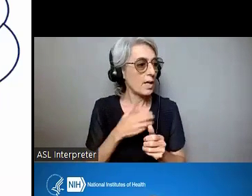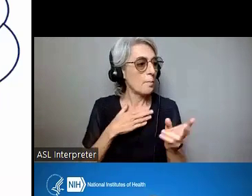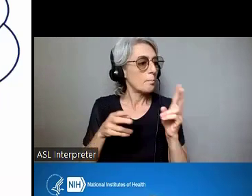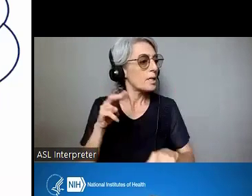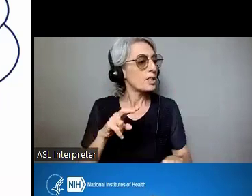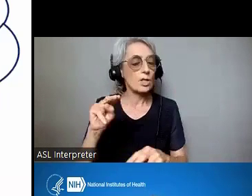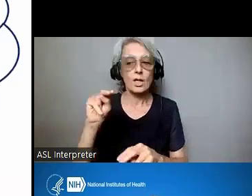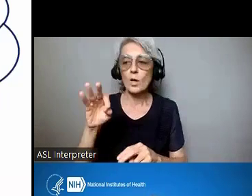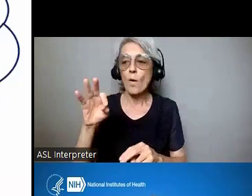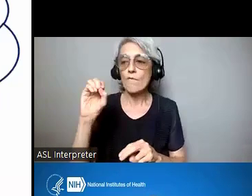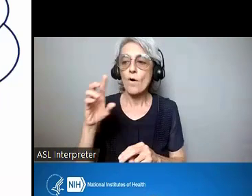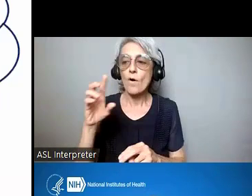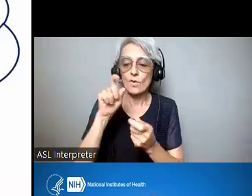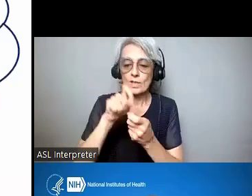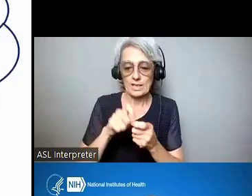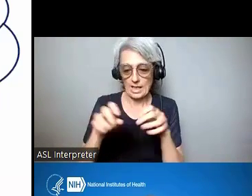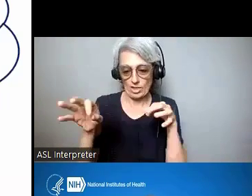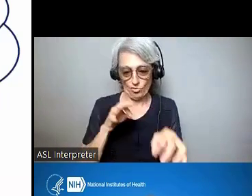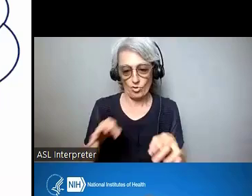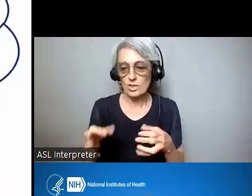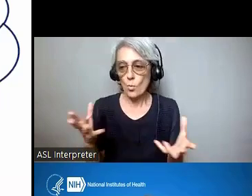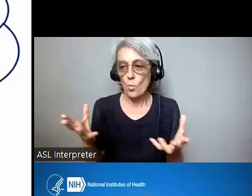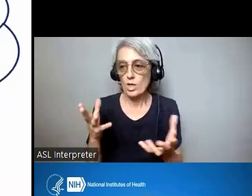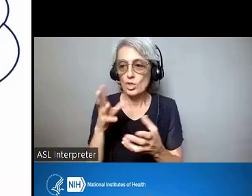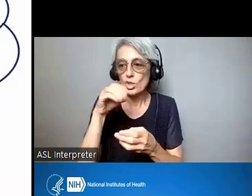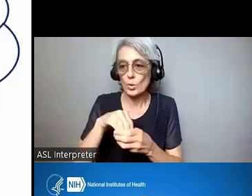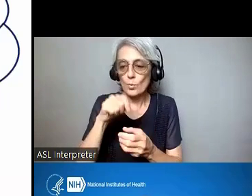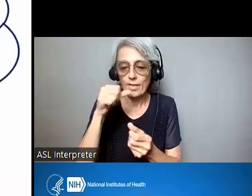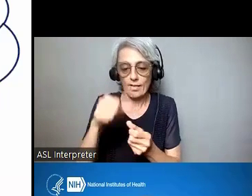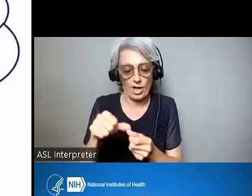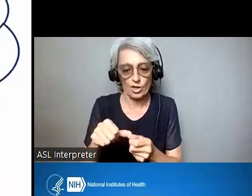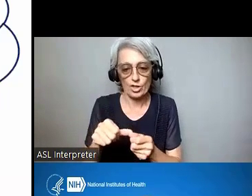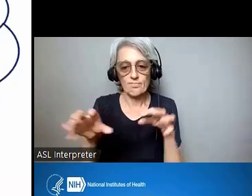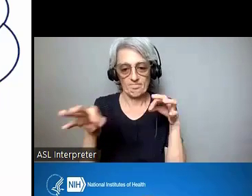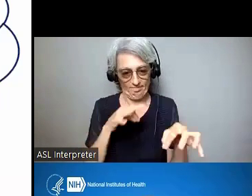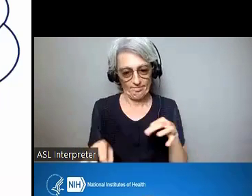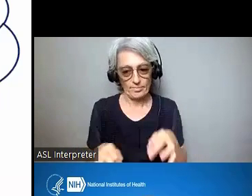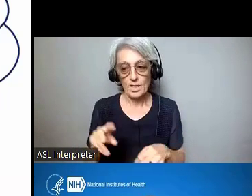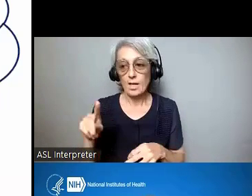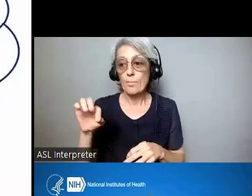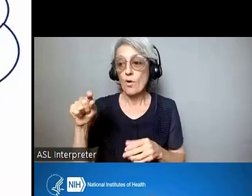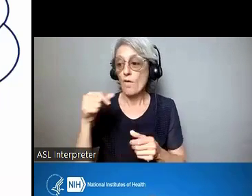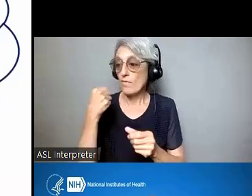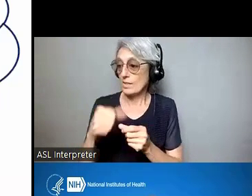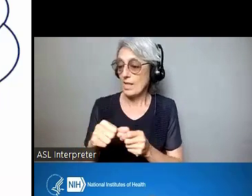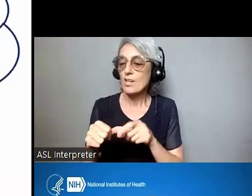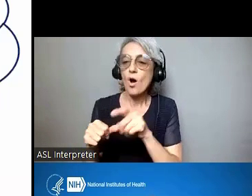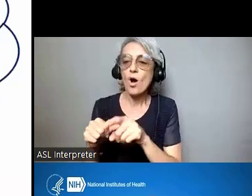on what to include in the letter. You can also find sample Provost letters on the NIH R15 website,